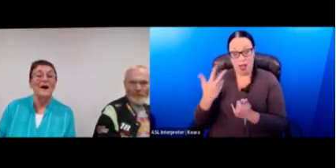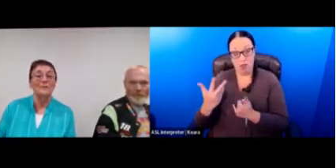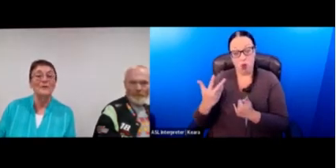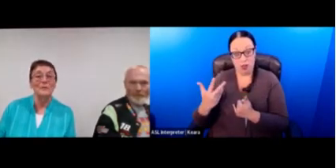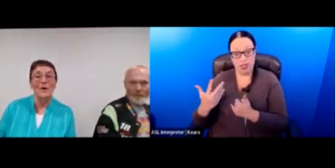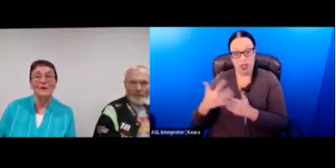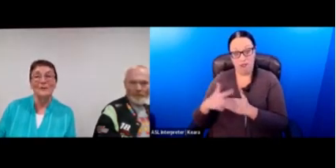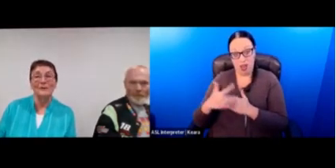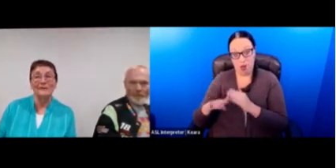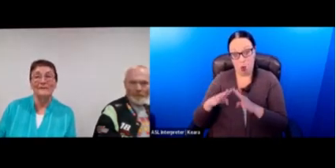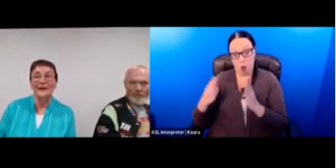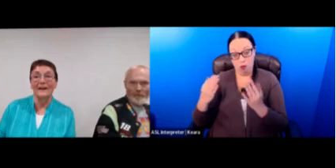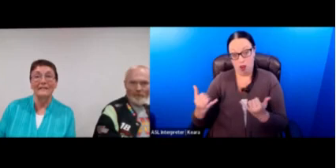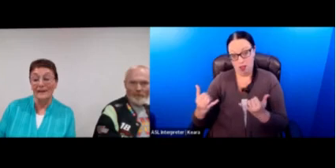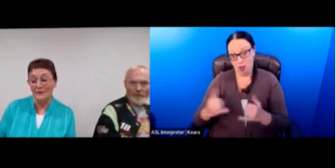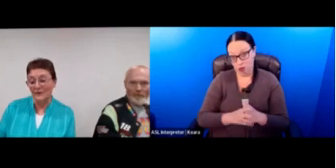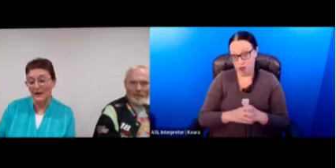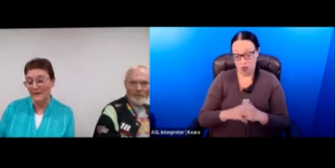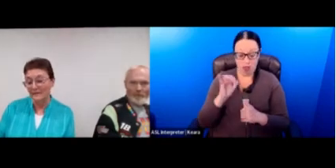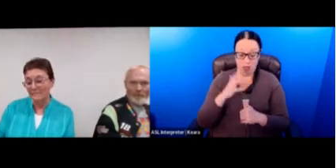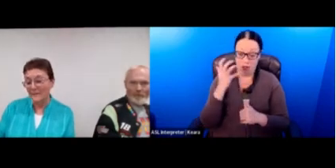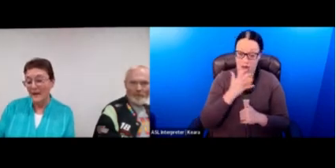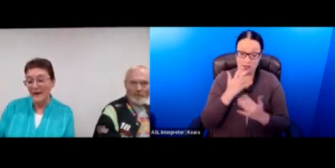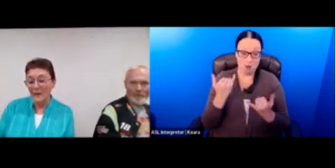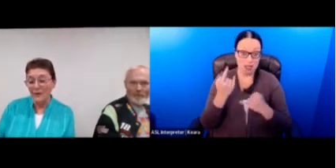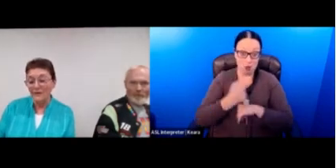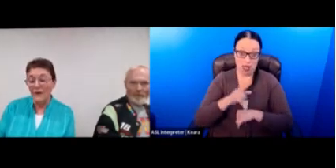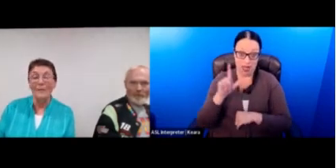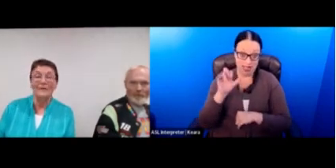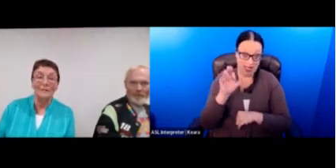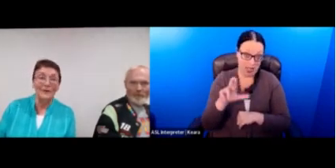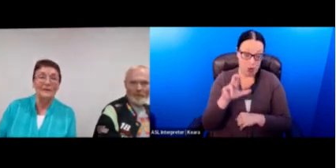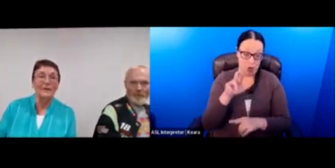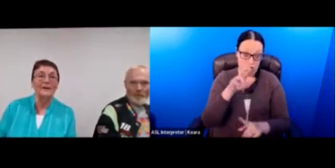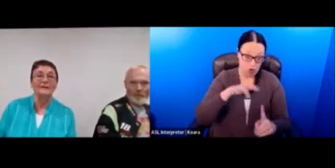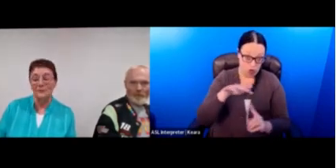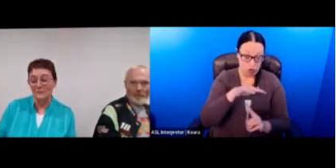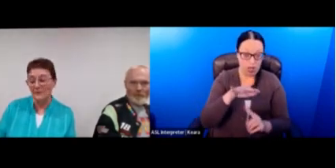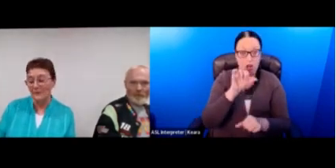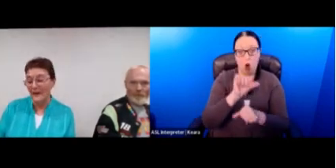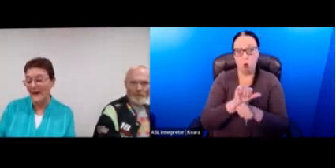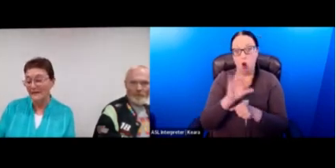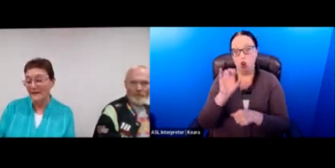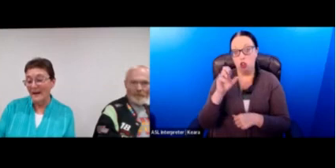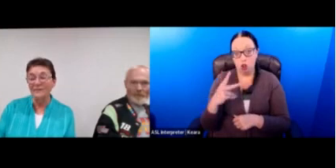pretty remarkable in today's labor climate. And our workers comp experience rating, if you're familiar with that has